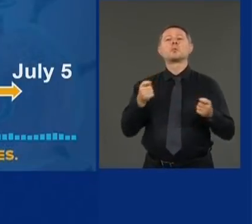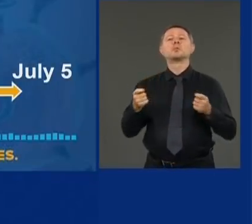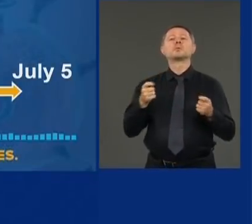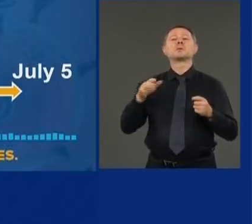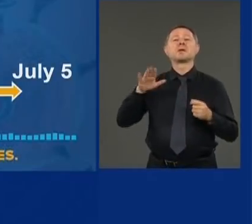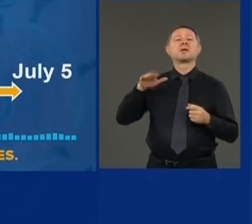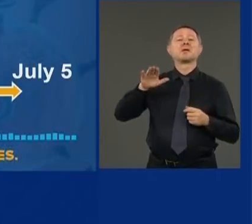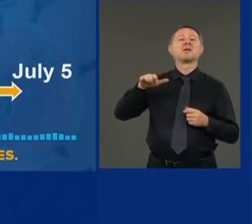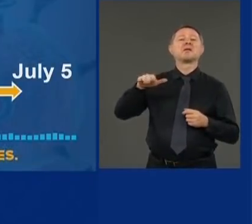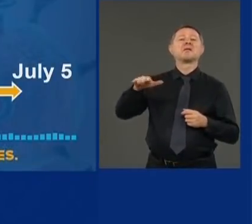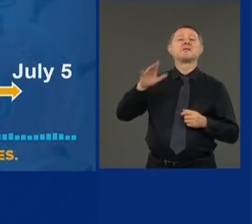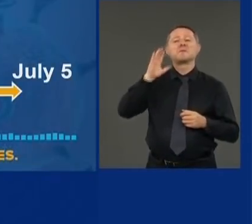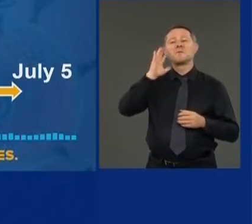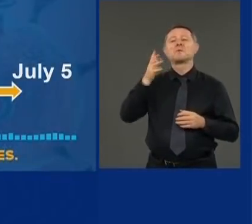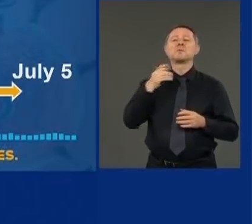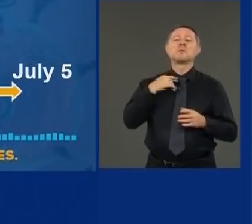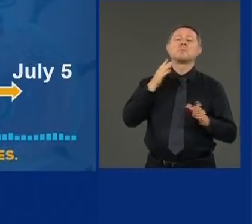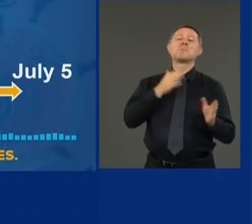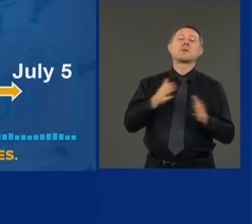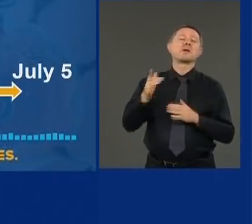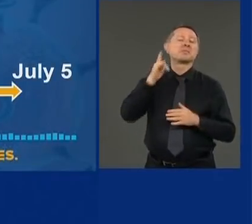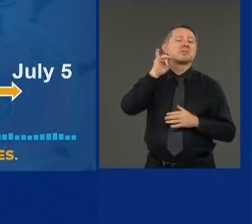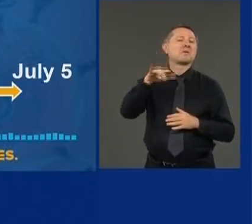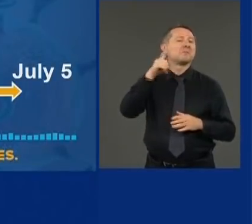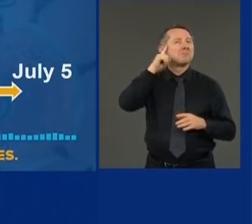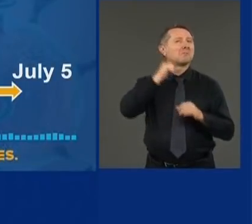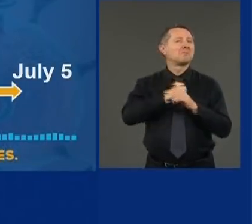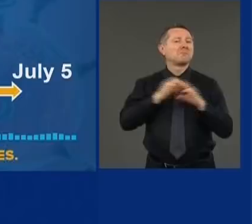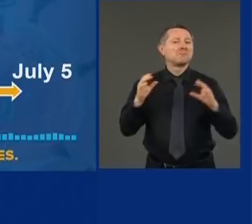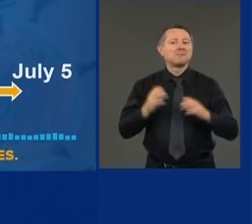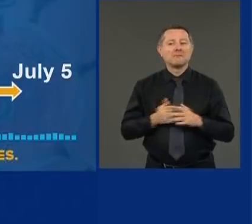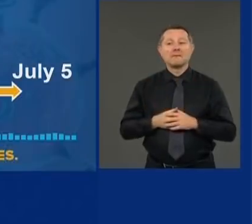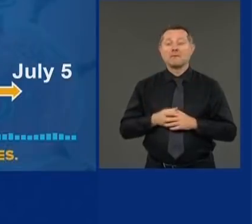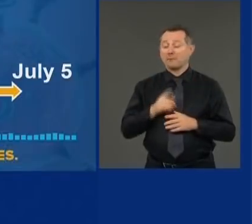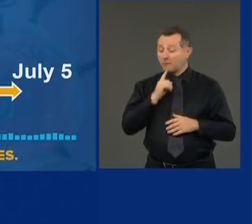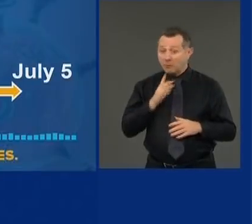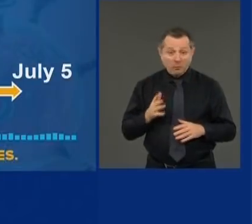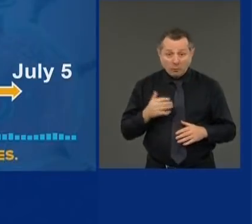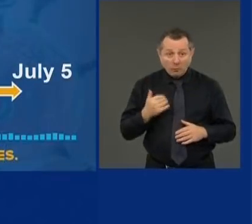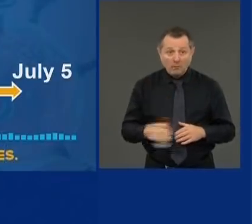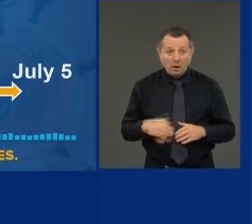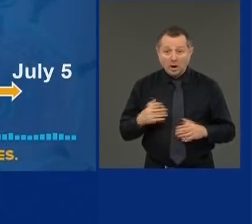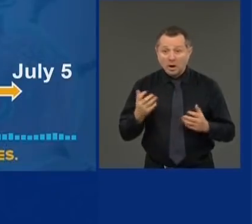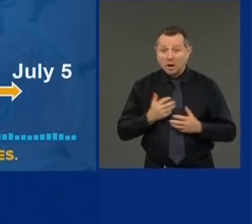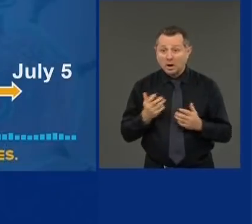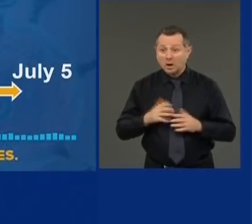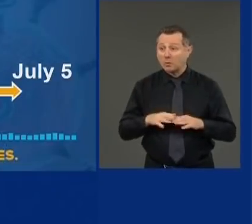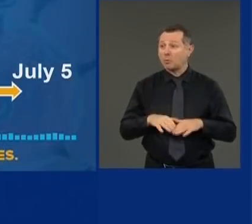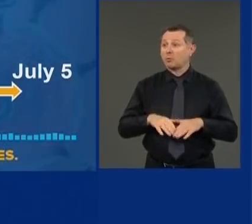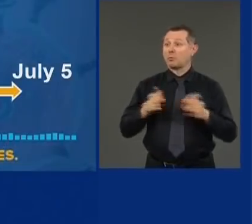REOPENING, ACTIVITY WILL GO UP, NUMBER OF CASES WILL GO UP, CAN YOU CONTROL THE INCREASE?